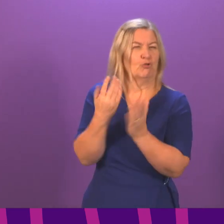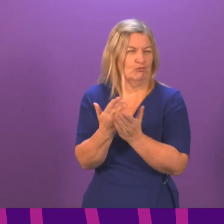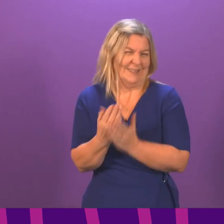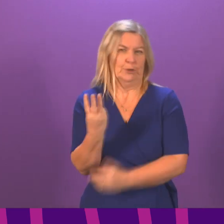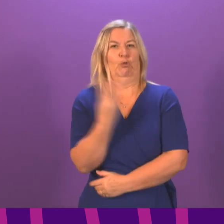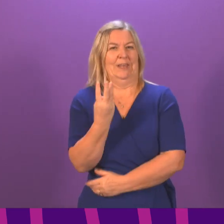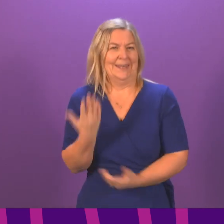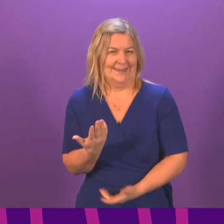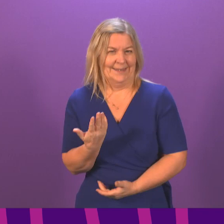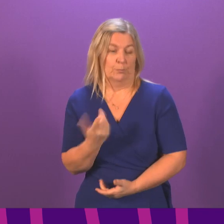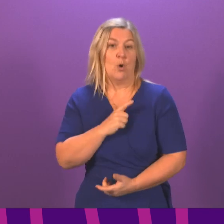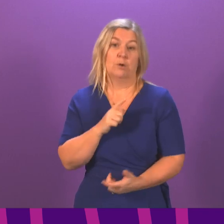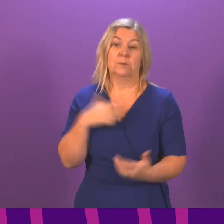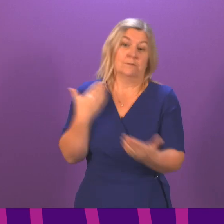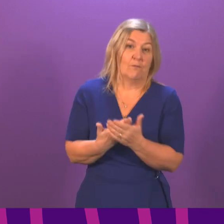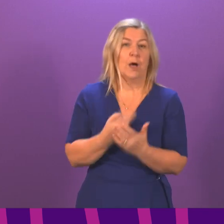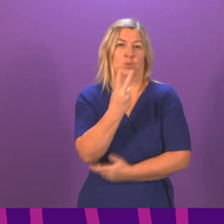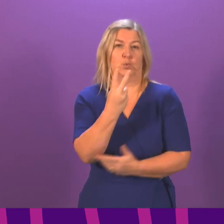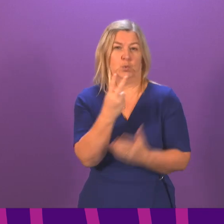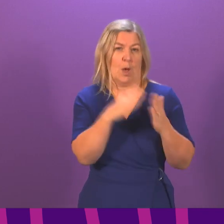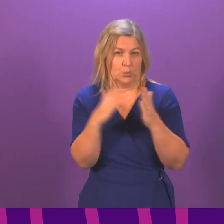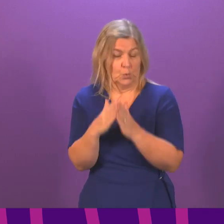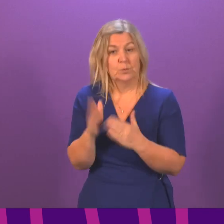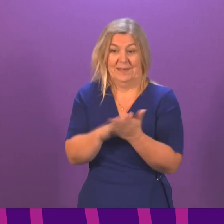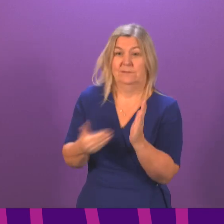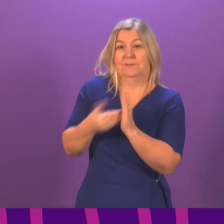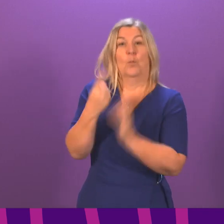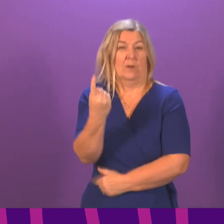no more than eight people over the age of 12 within it.